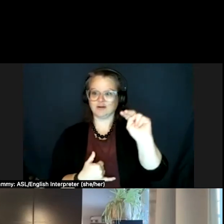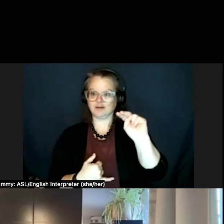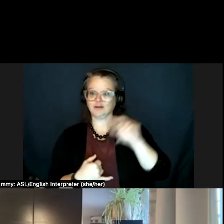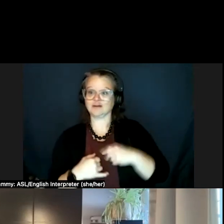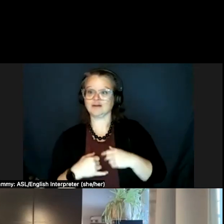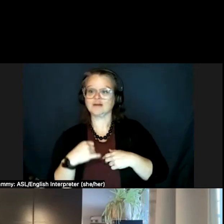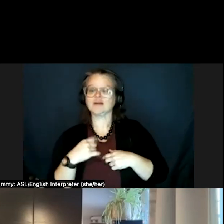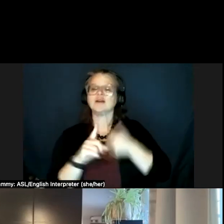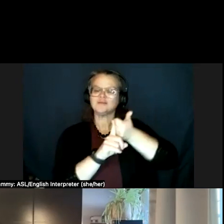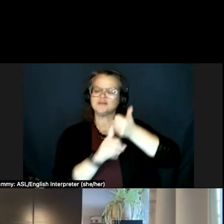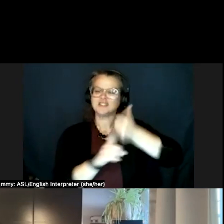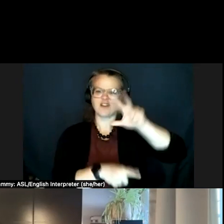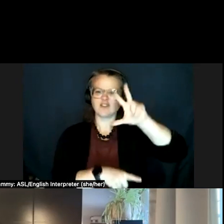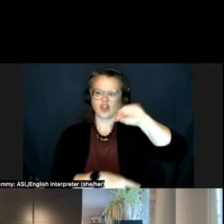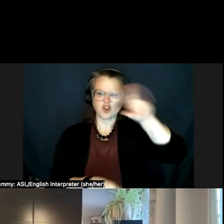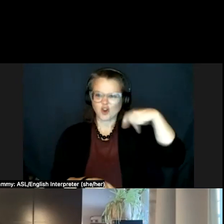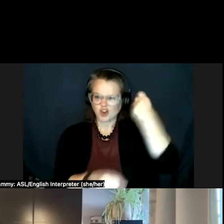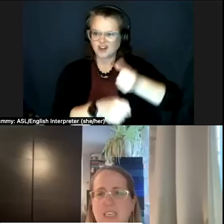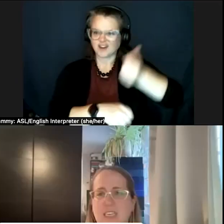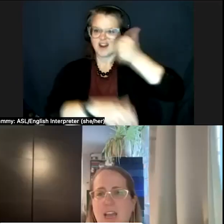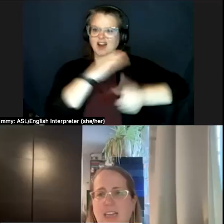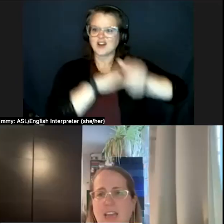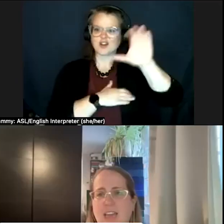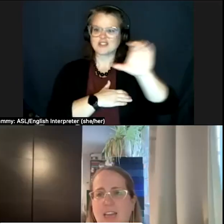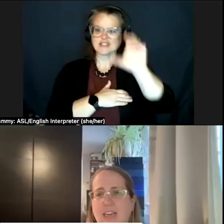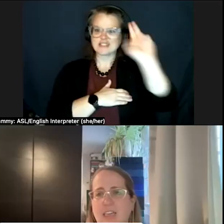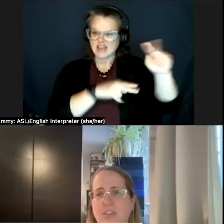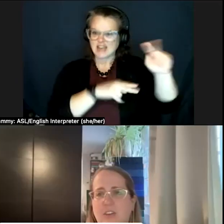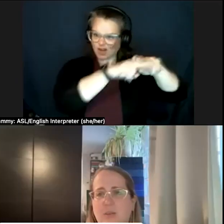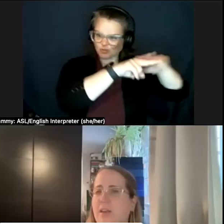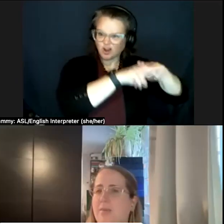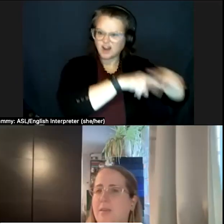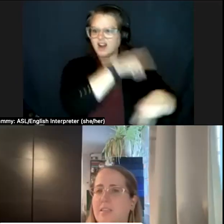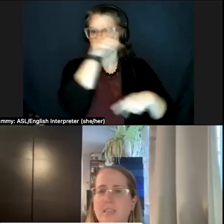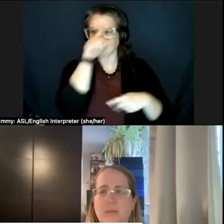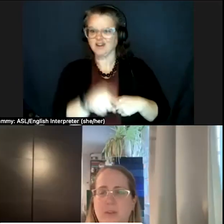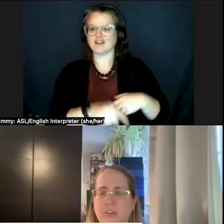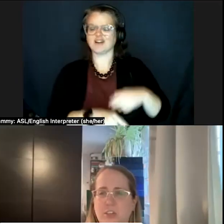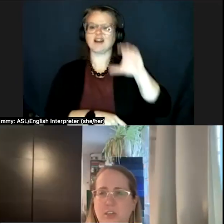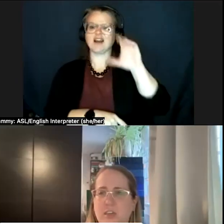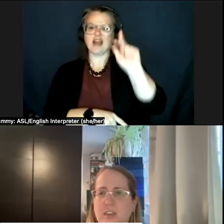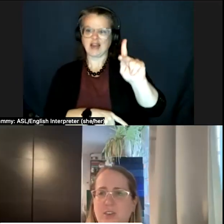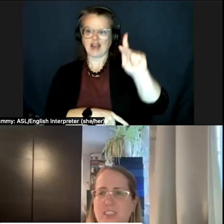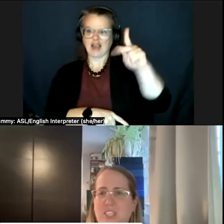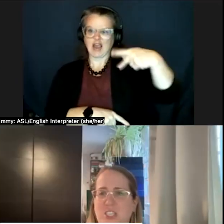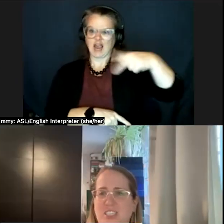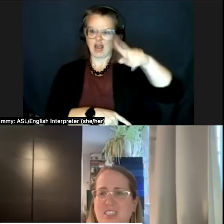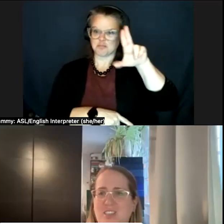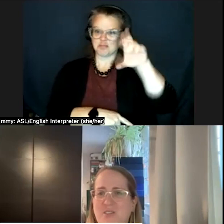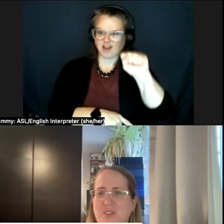CNRail, UPS, Accuristic, and K&N, or K plus N, I'm not sure. Transitioned to the University